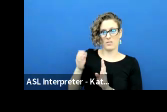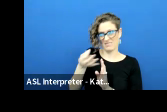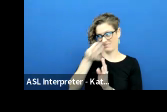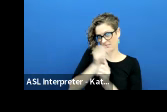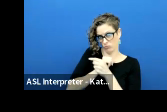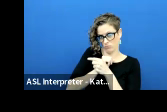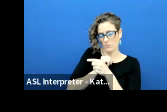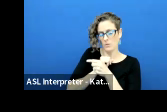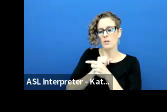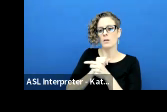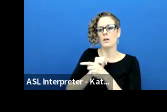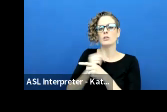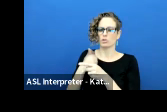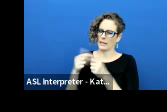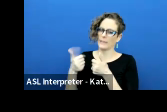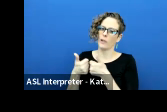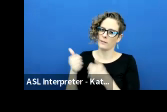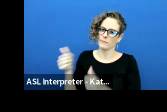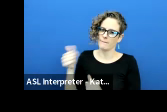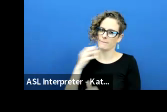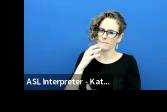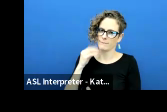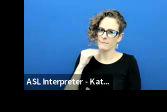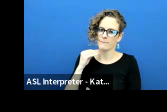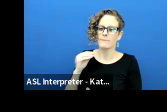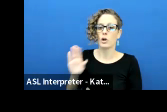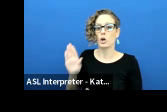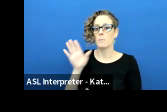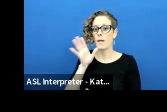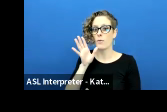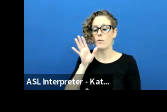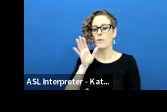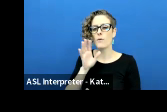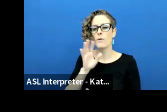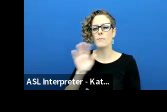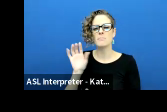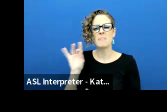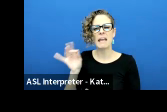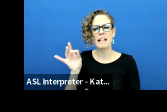um she she's had this challenge so she's got a her mother is in her late 80s lives on her